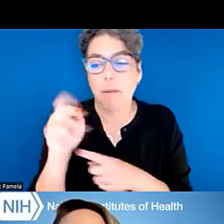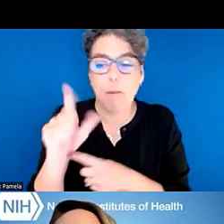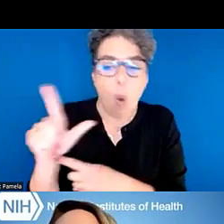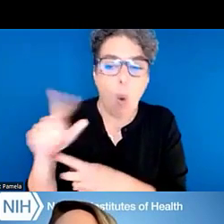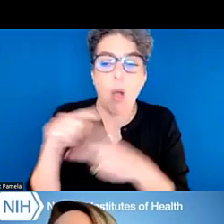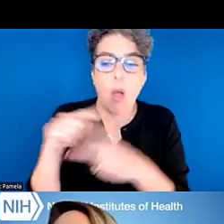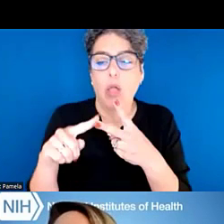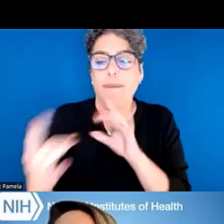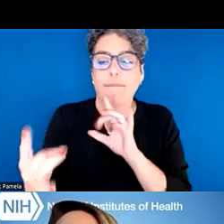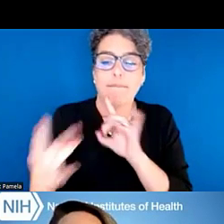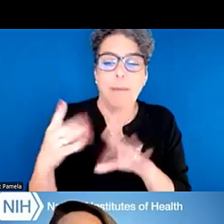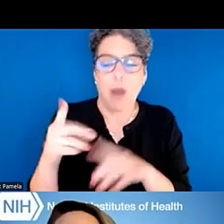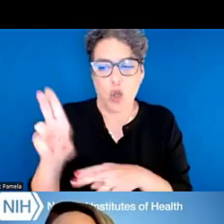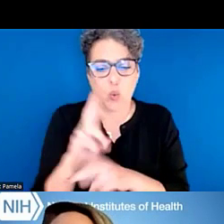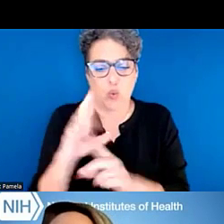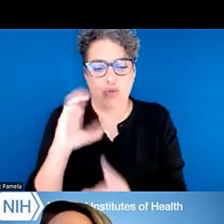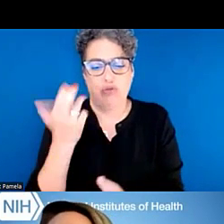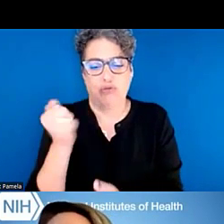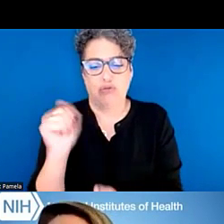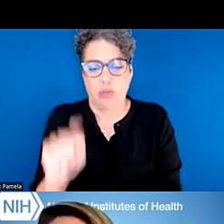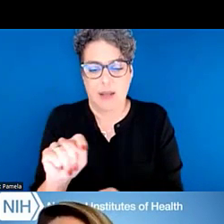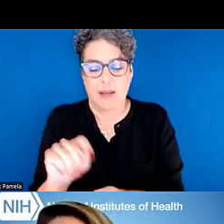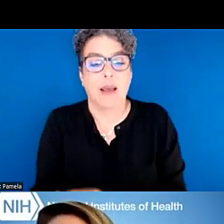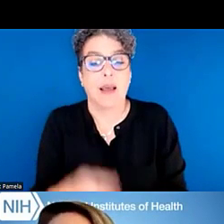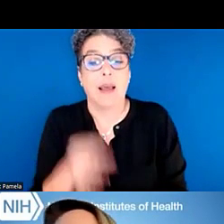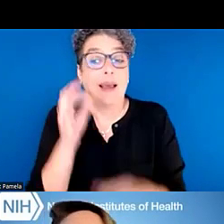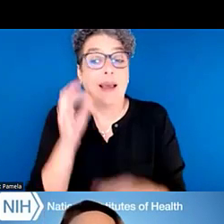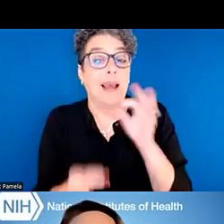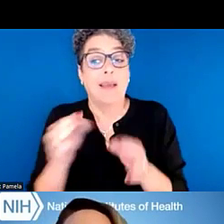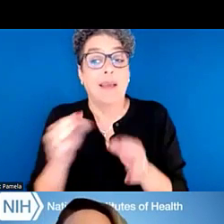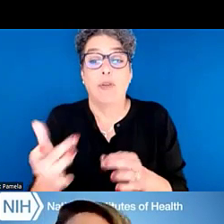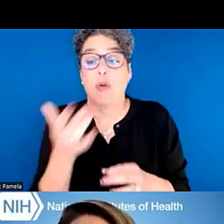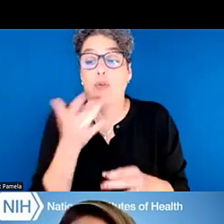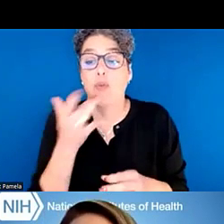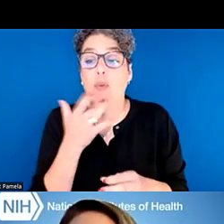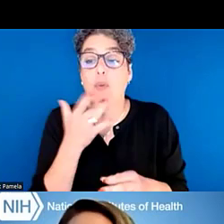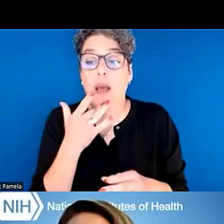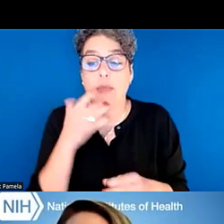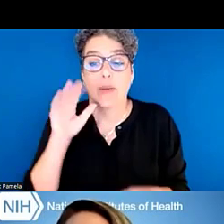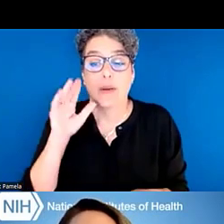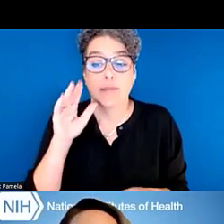If you are interested in answering a question verbally, you can use the raise hand function,